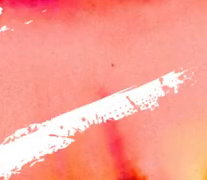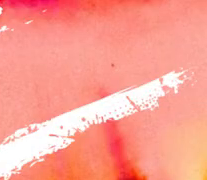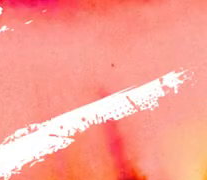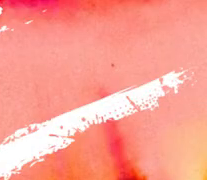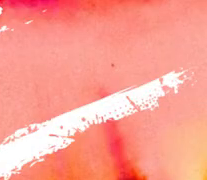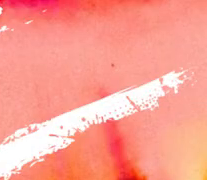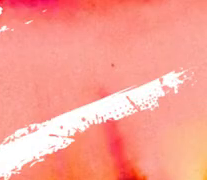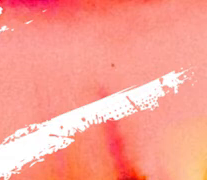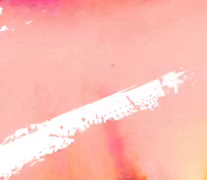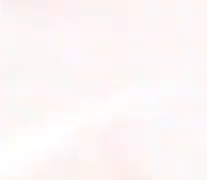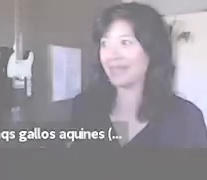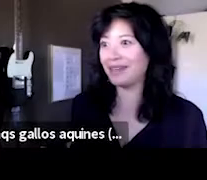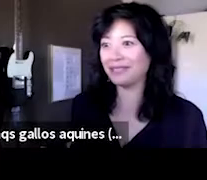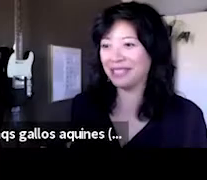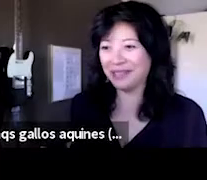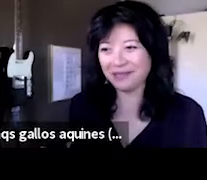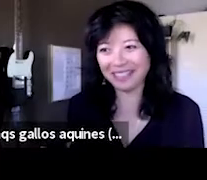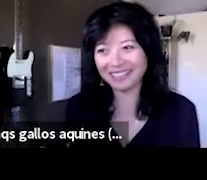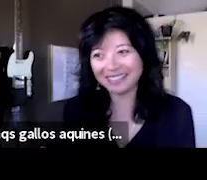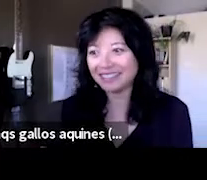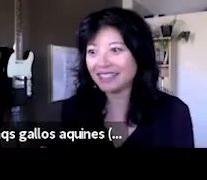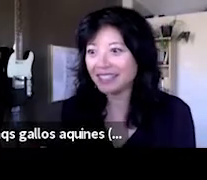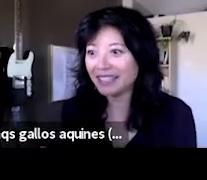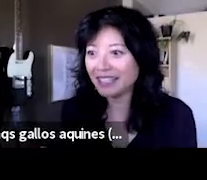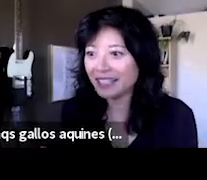Over to you Riel.